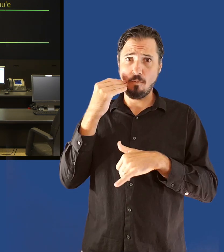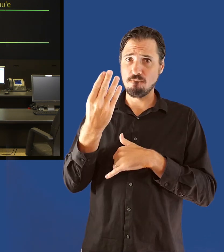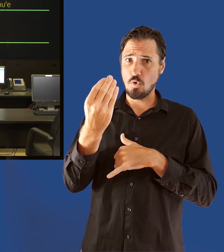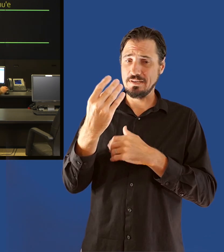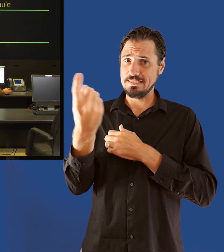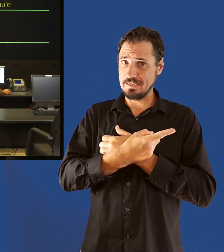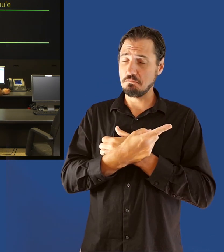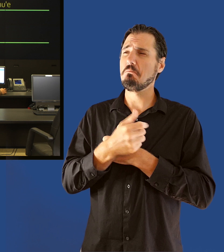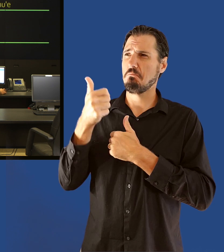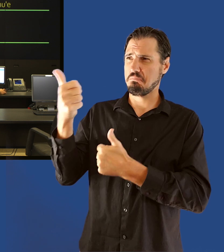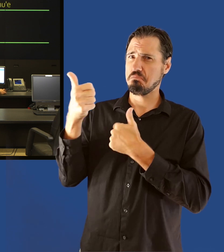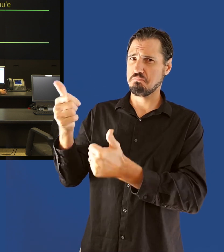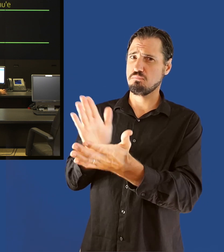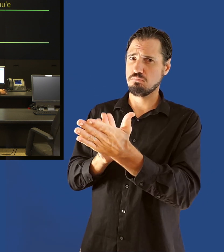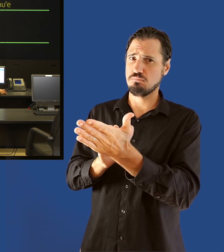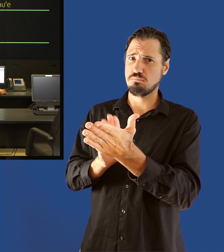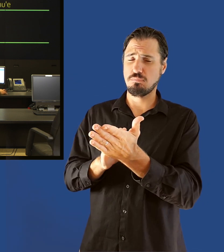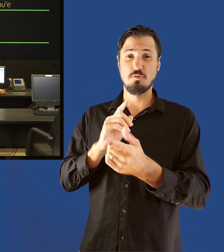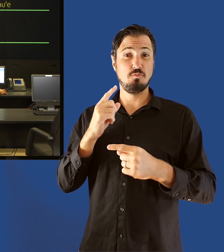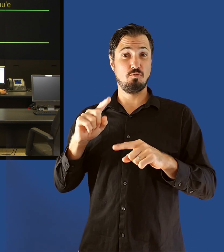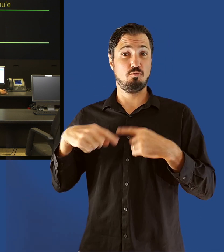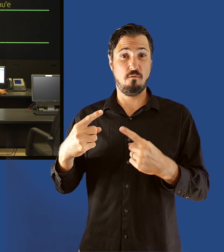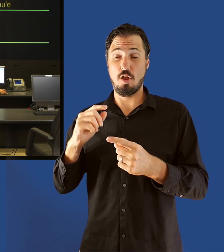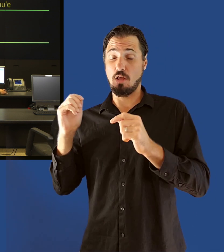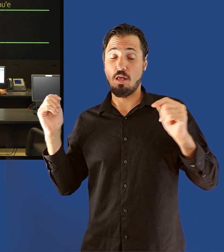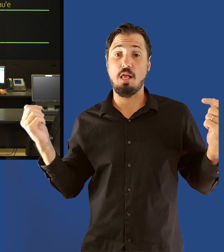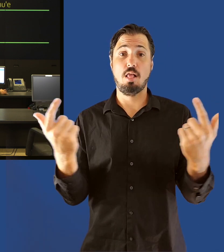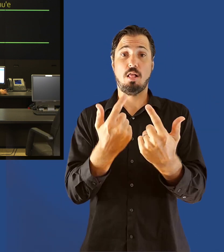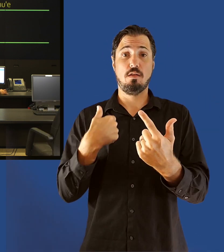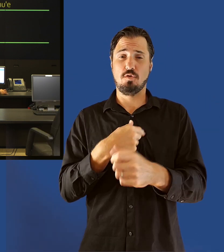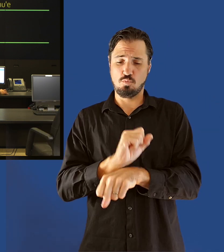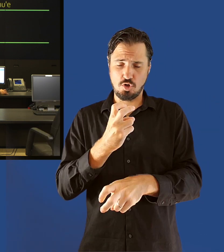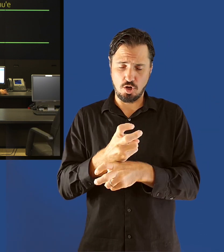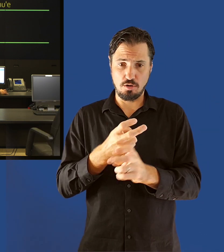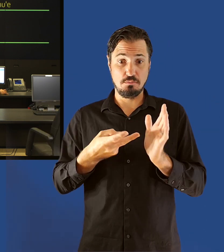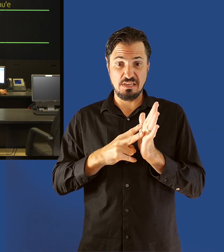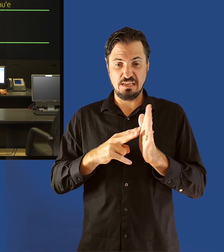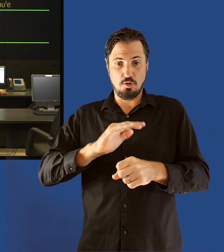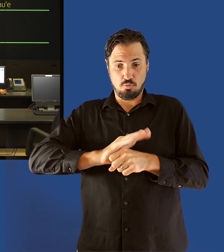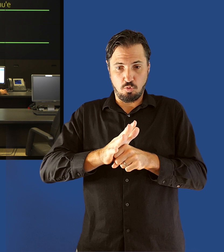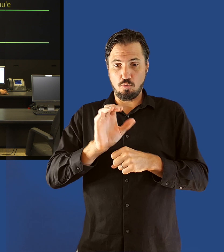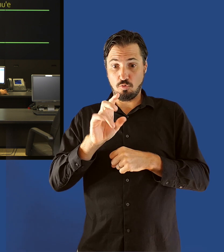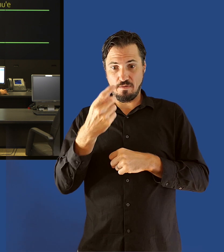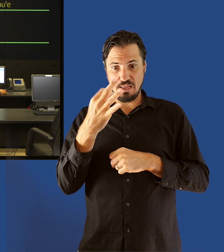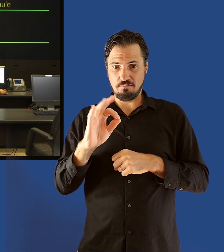Because of your collective efforts, we have been able to contain the spread of COVID-19 here on Kaua‘i for the time being.